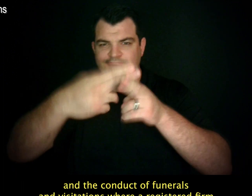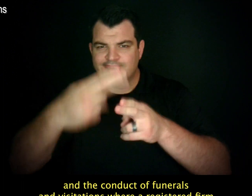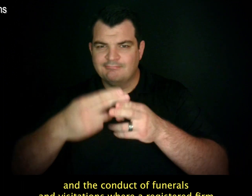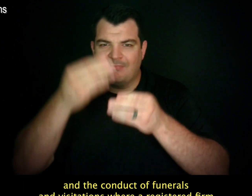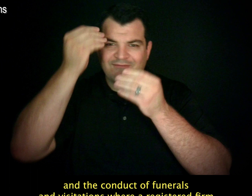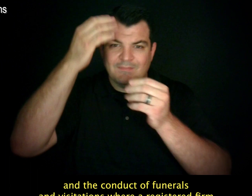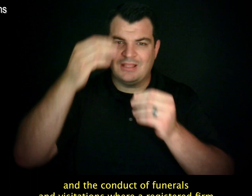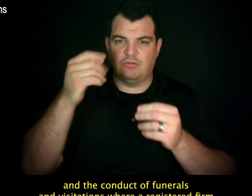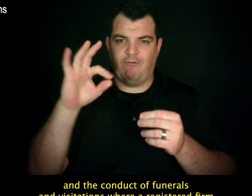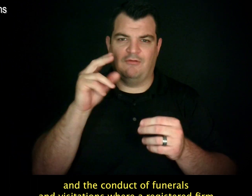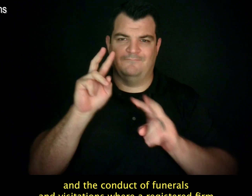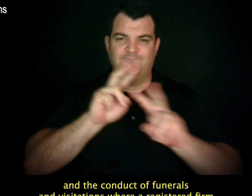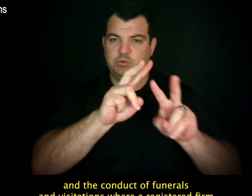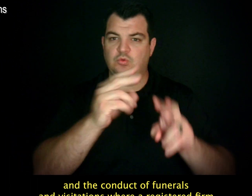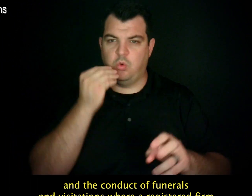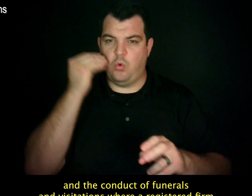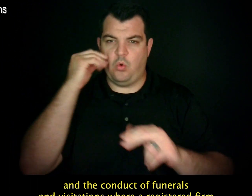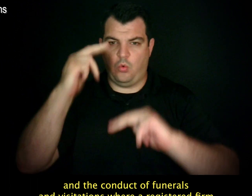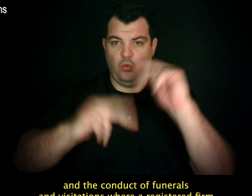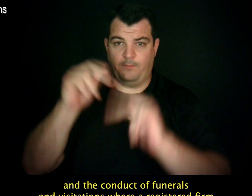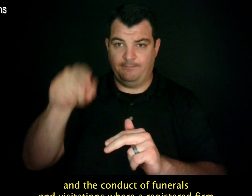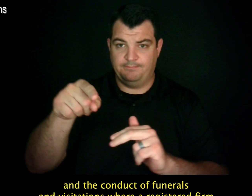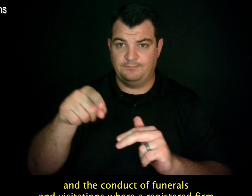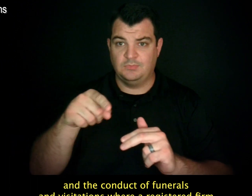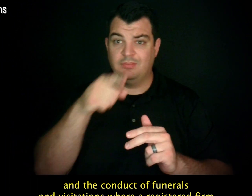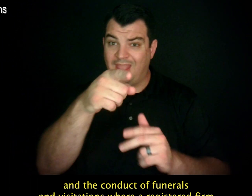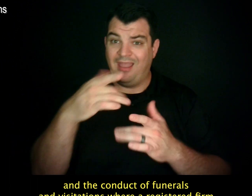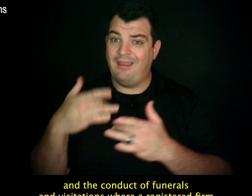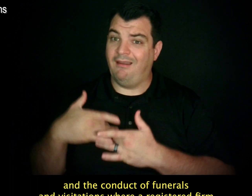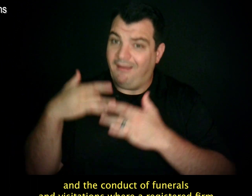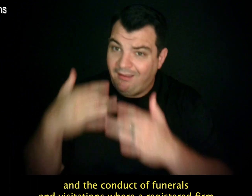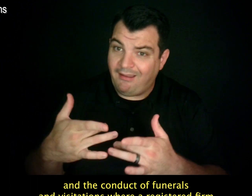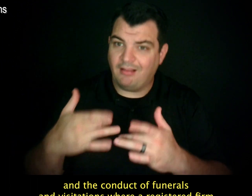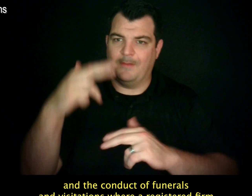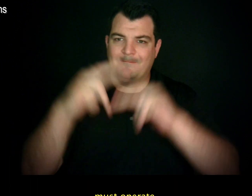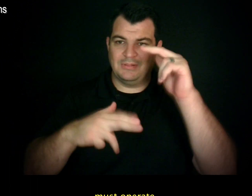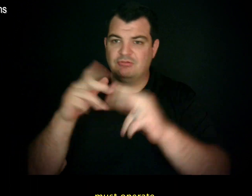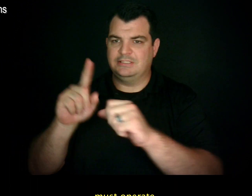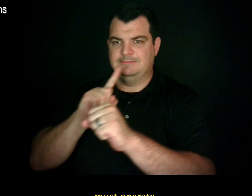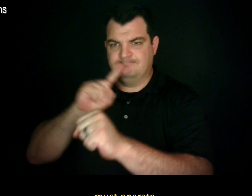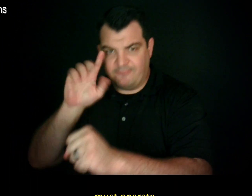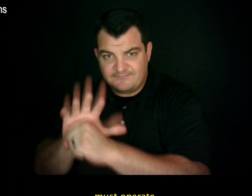and the conduct of funerals and visitations where a registered firm must operate.